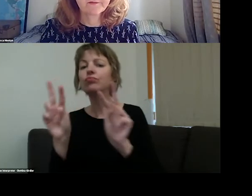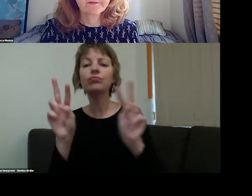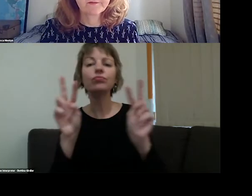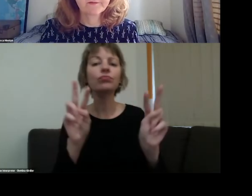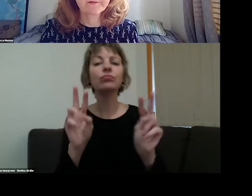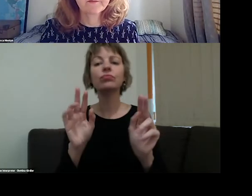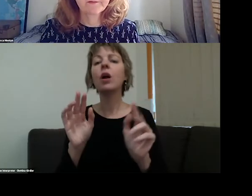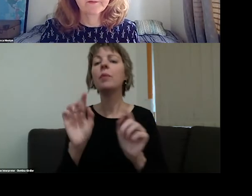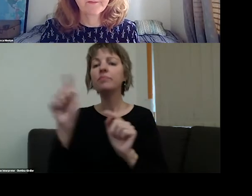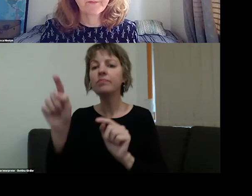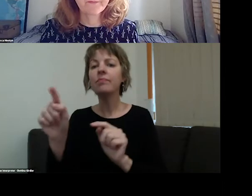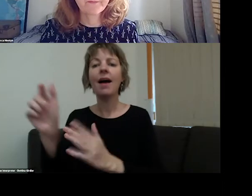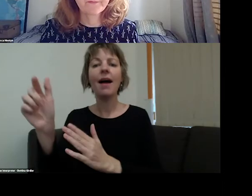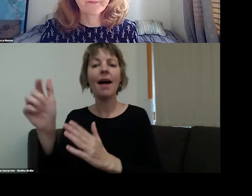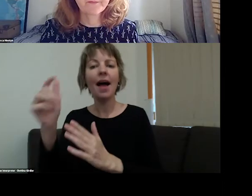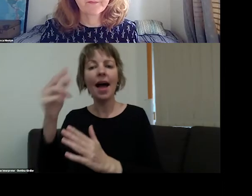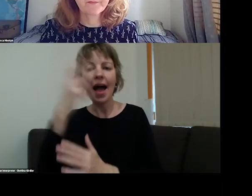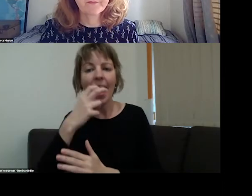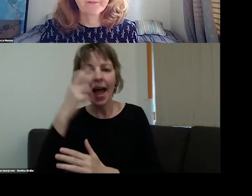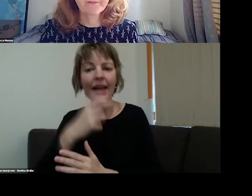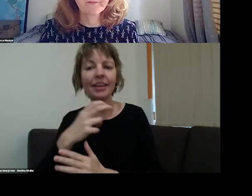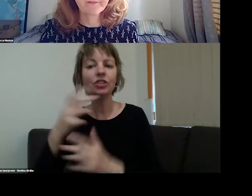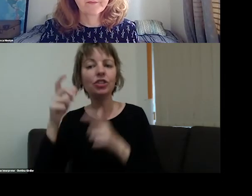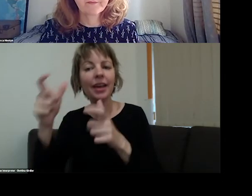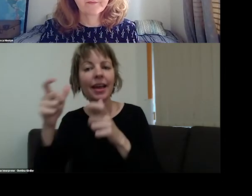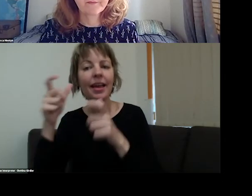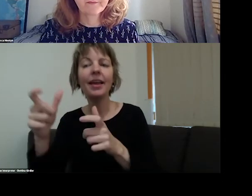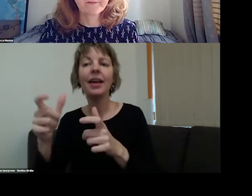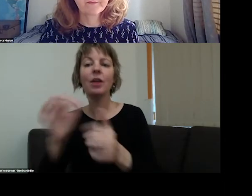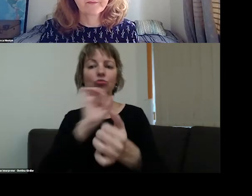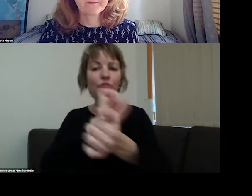correctional services, the NDIS, private health, and all of these areas,